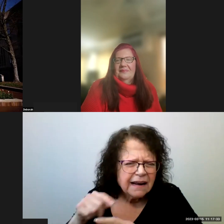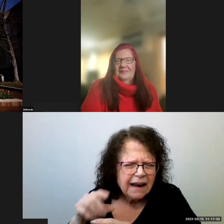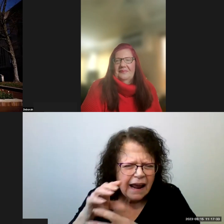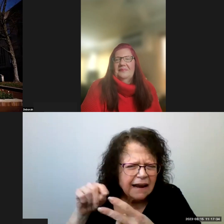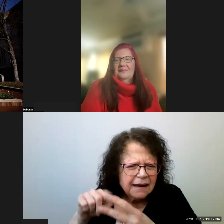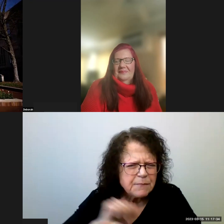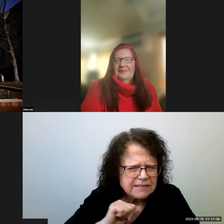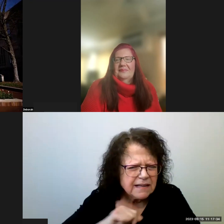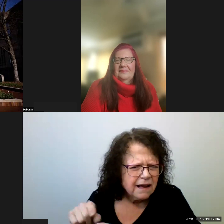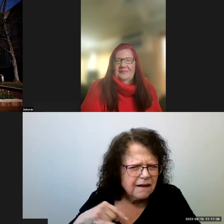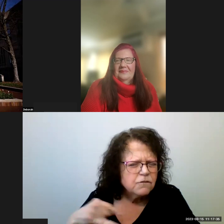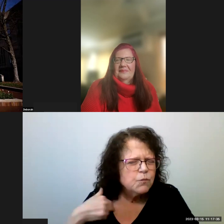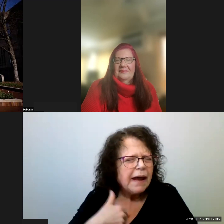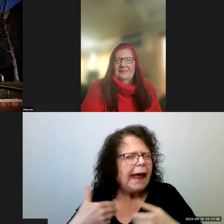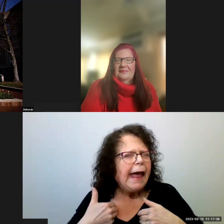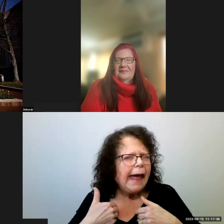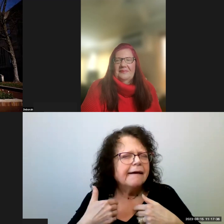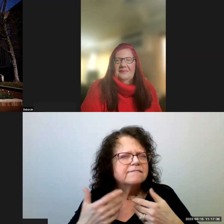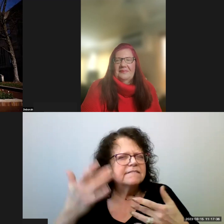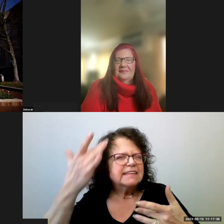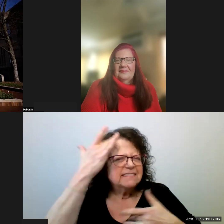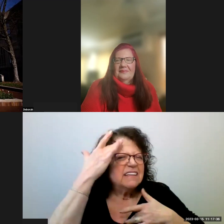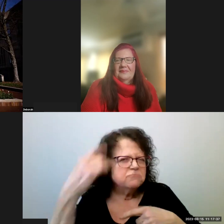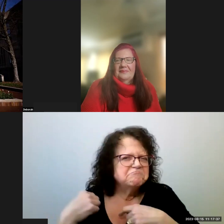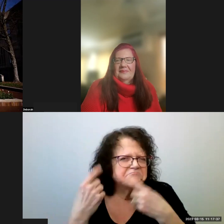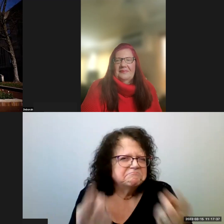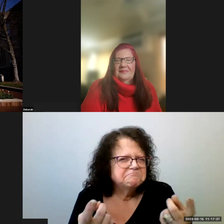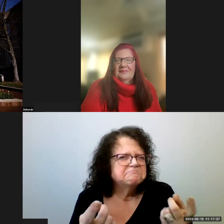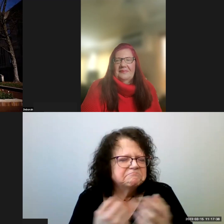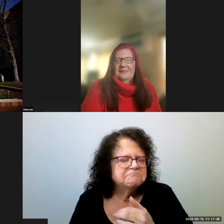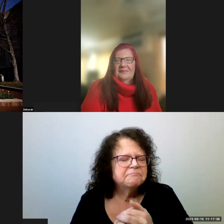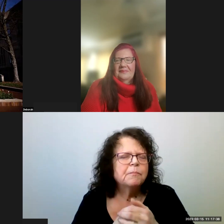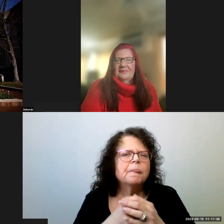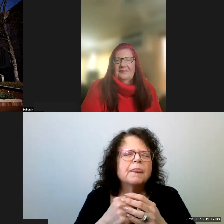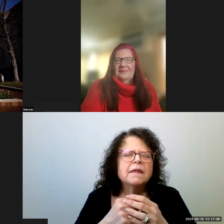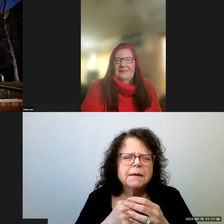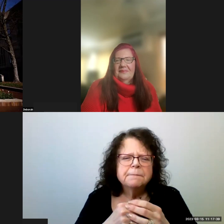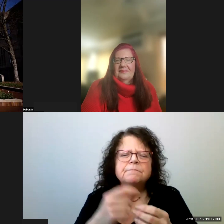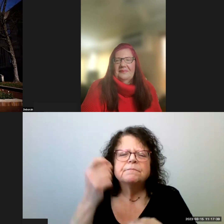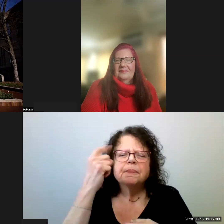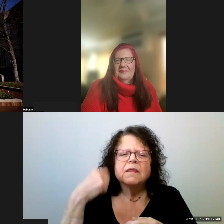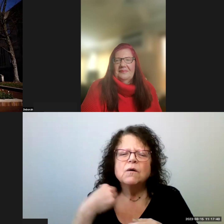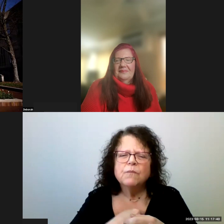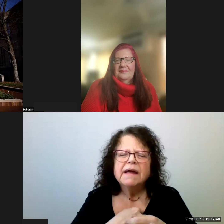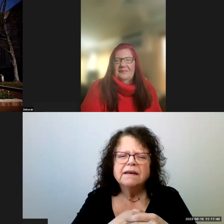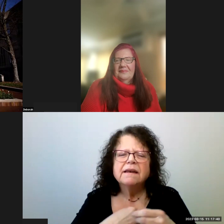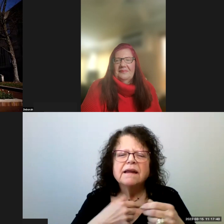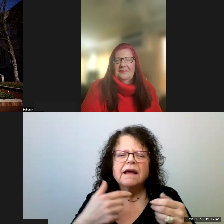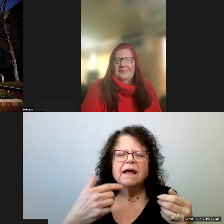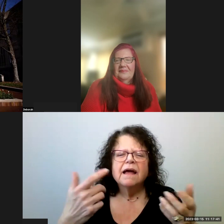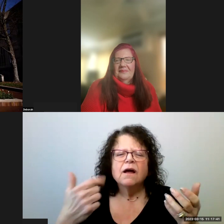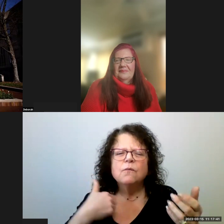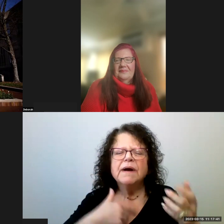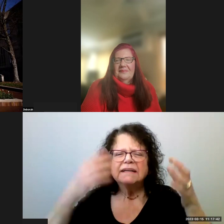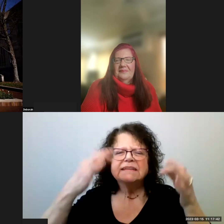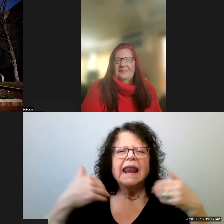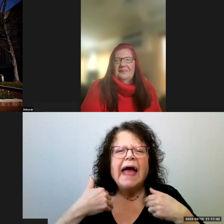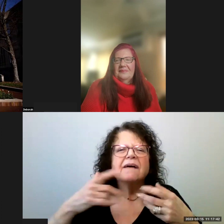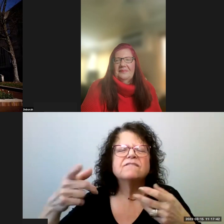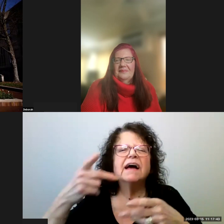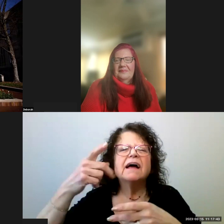for safety reasons because I was never know where a person is going, where they're coming